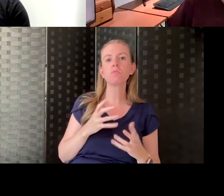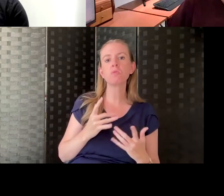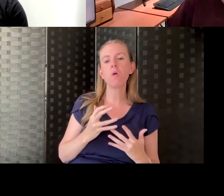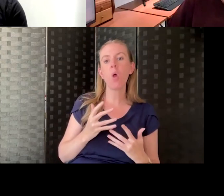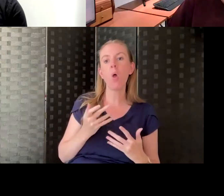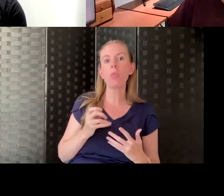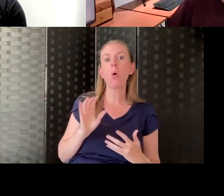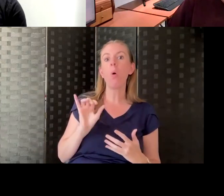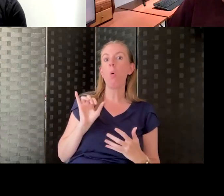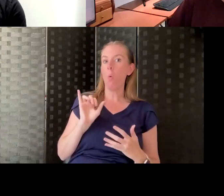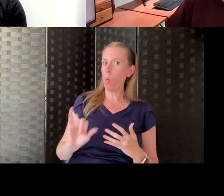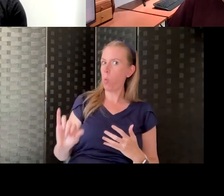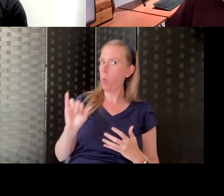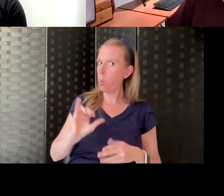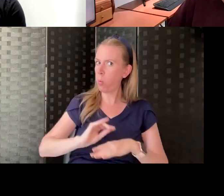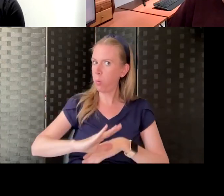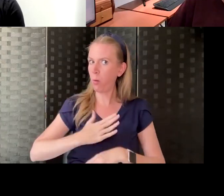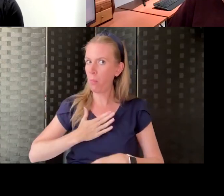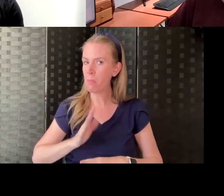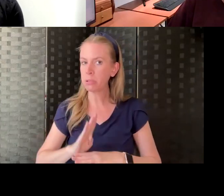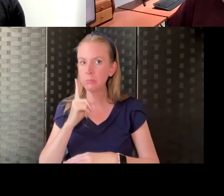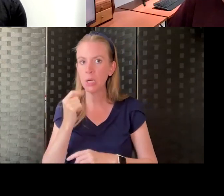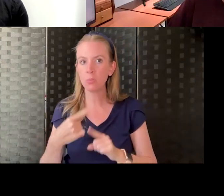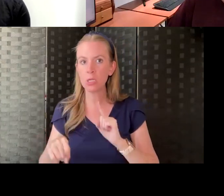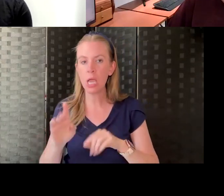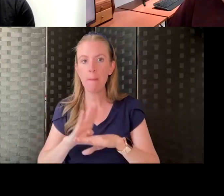it's impacting business because we are going to be able to do business over in the U.K. because we